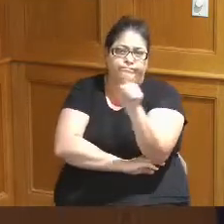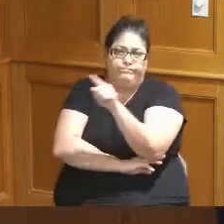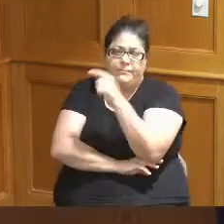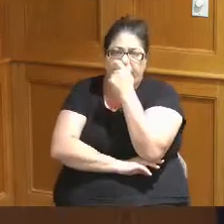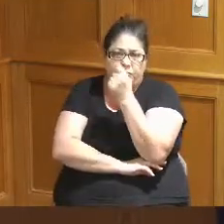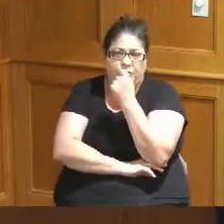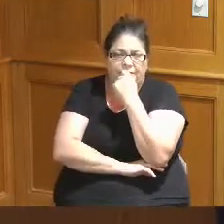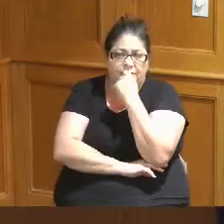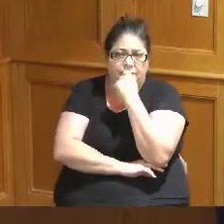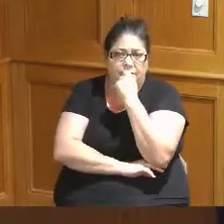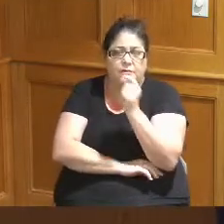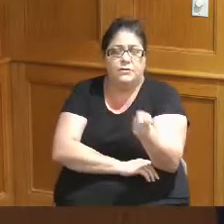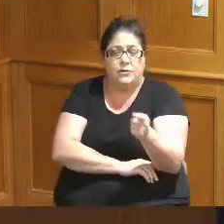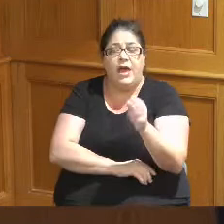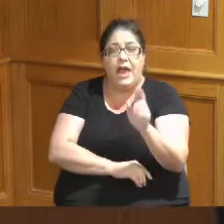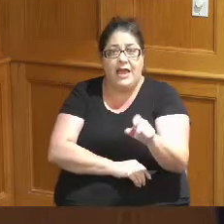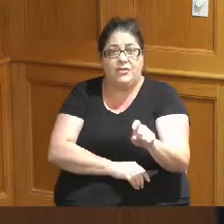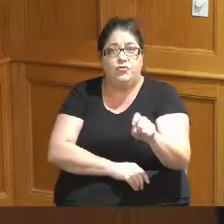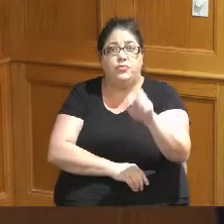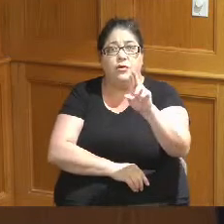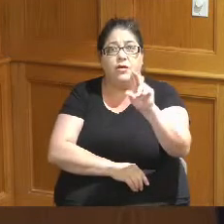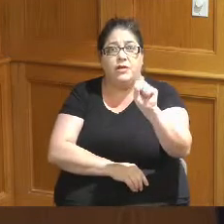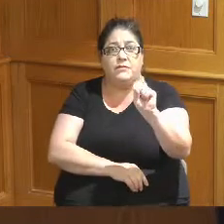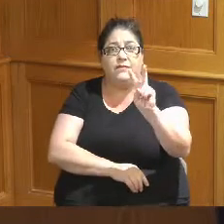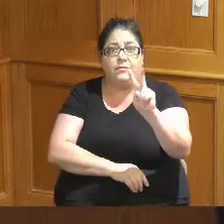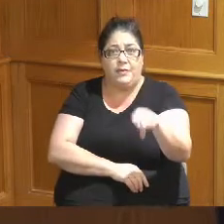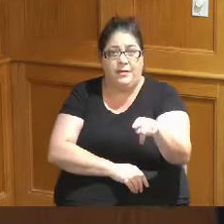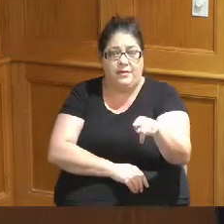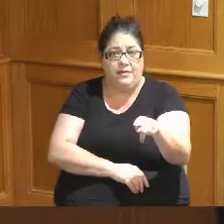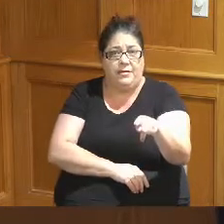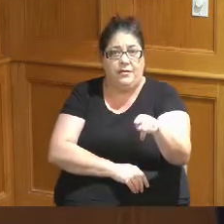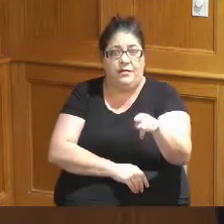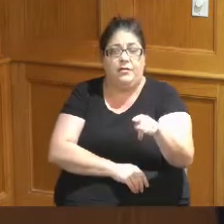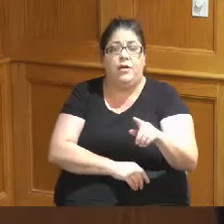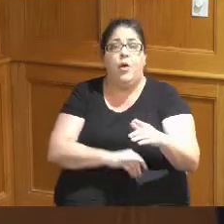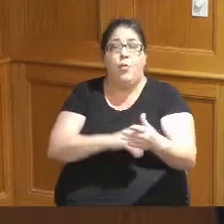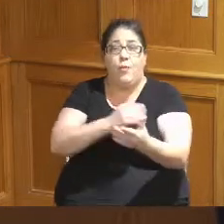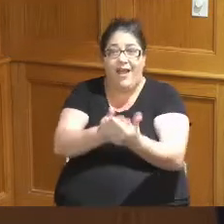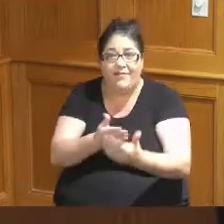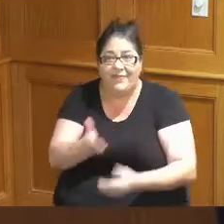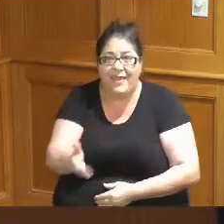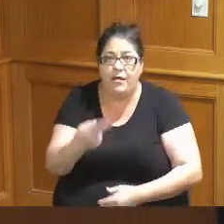had RSVP'd and we were talking about a partnership we get there Hamilton County is not even